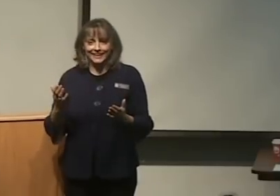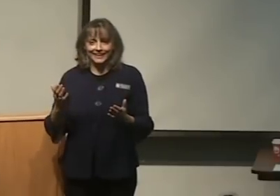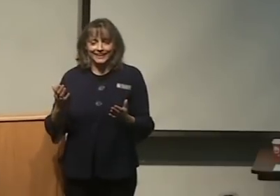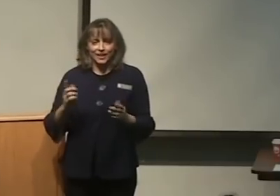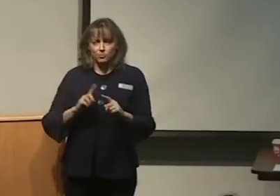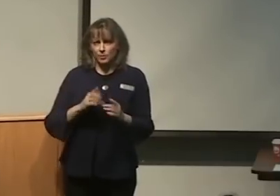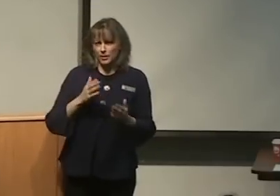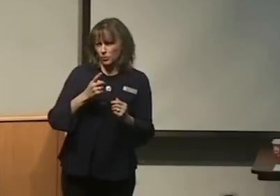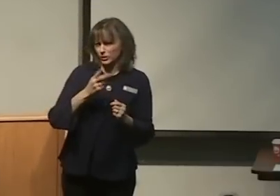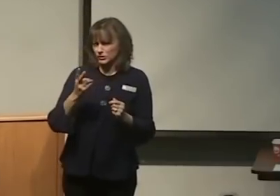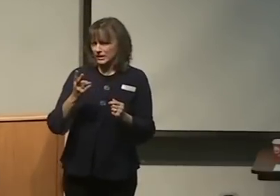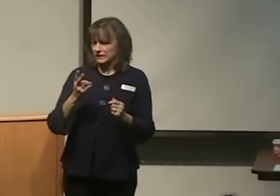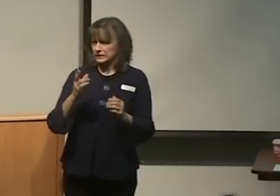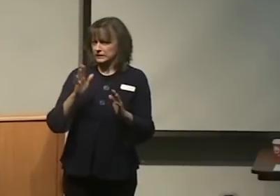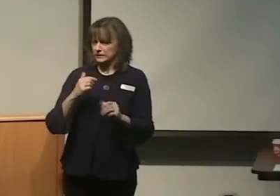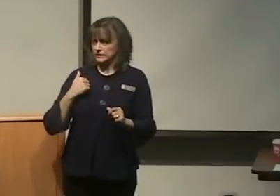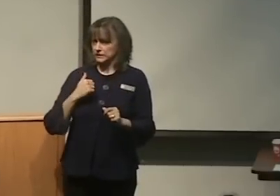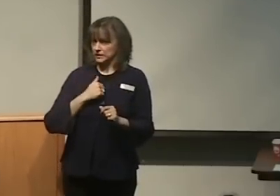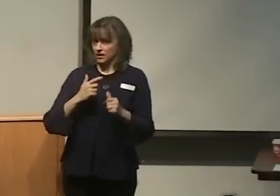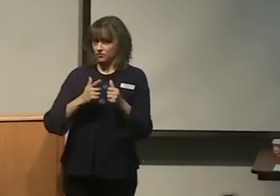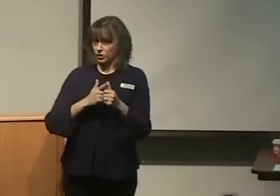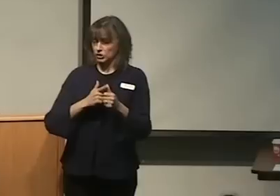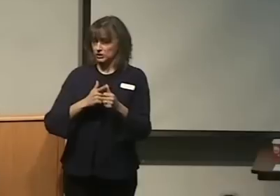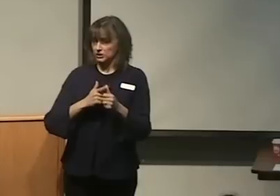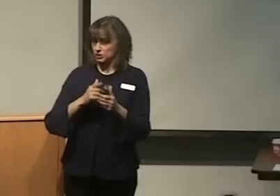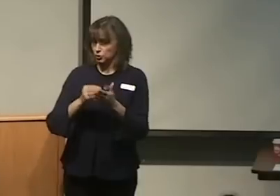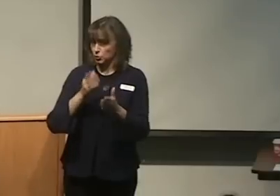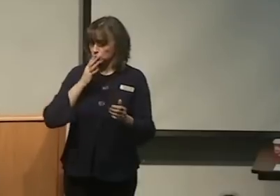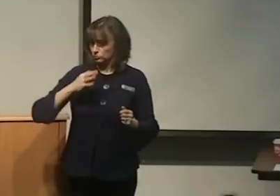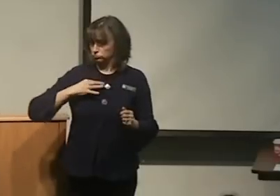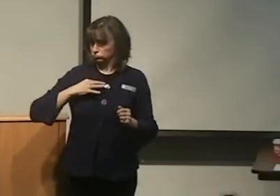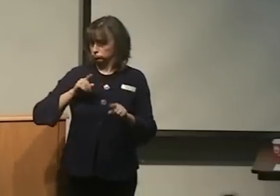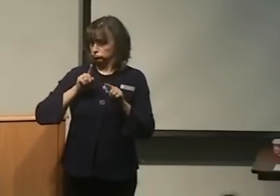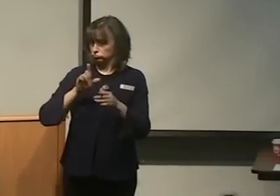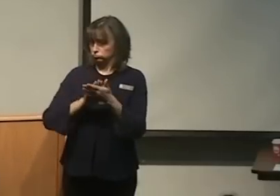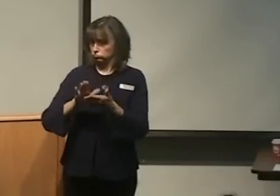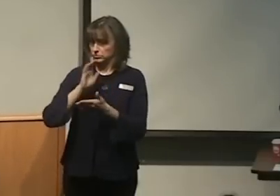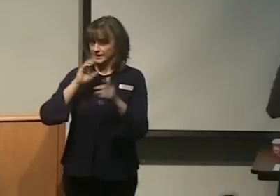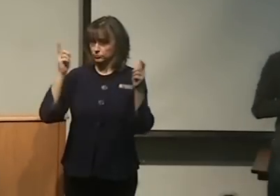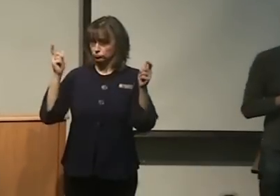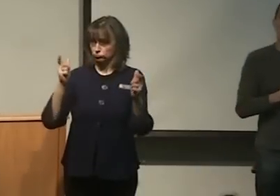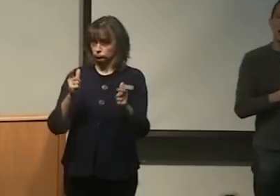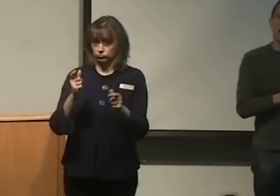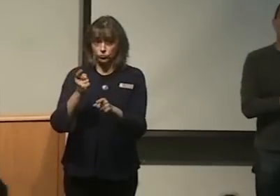One is that we have a shrinking applicant pool. This is new, like the last 100 years